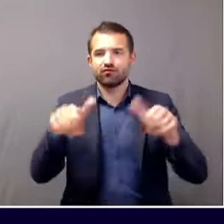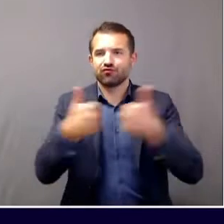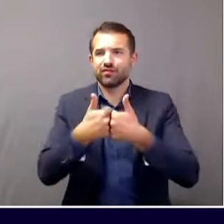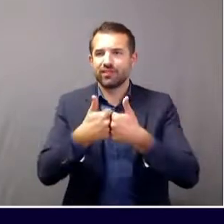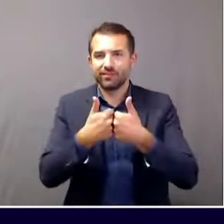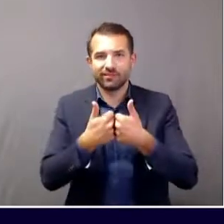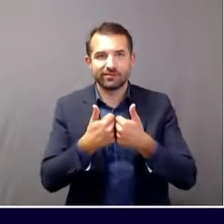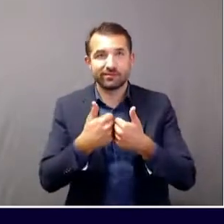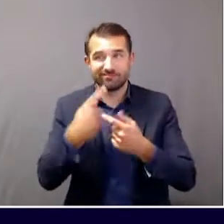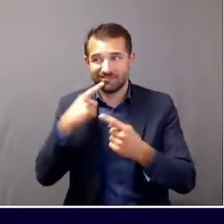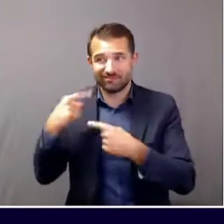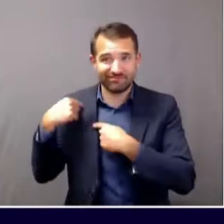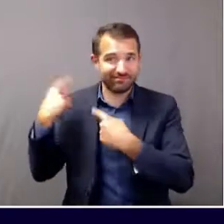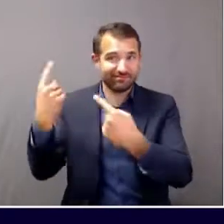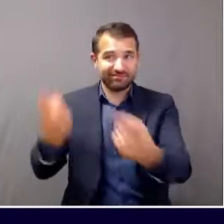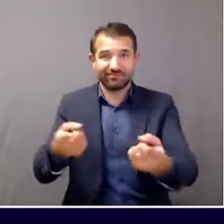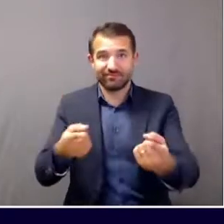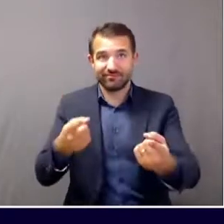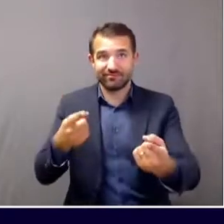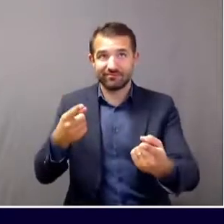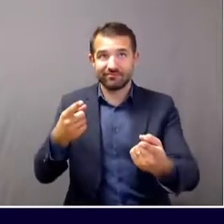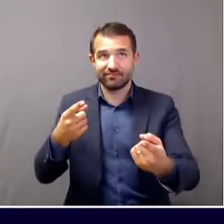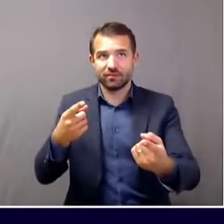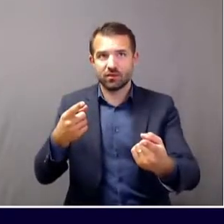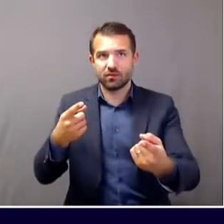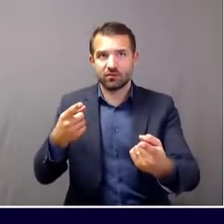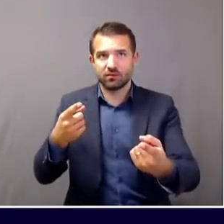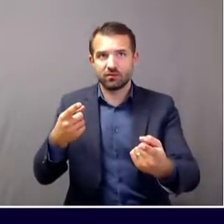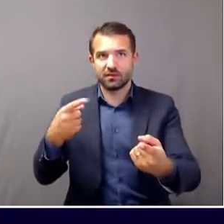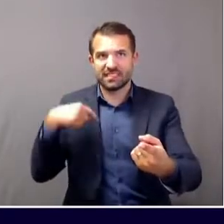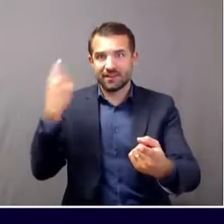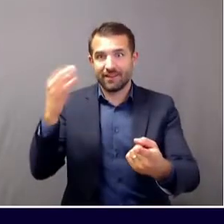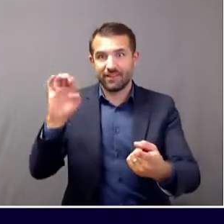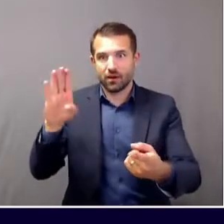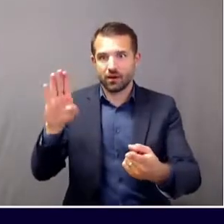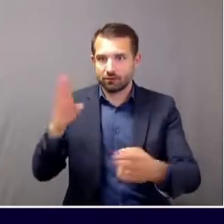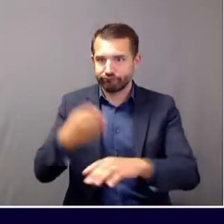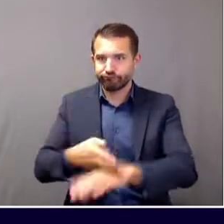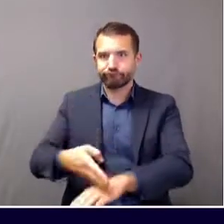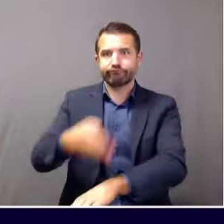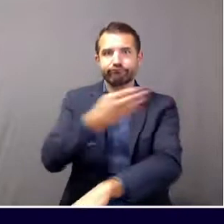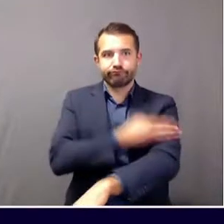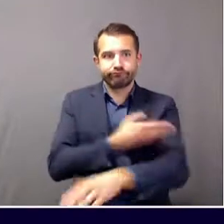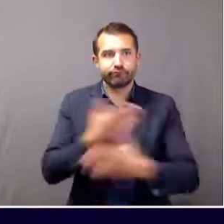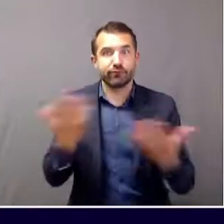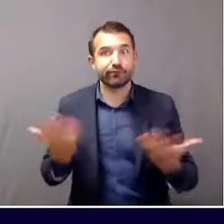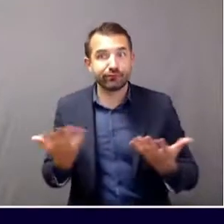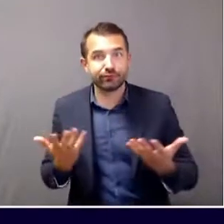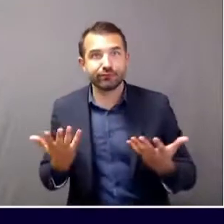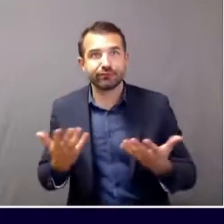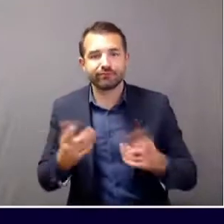code that we can still be a part but still be together it's